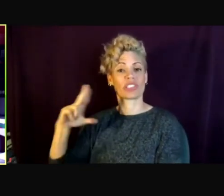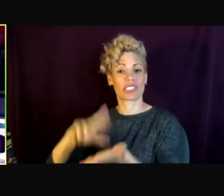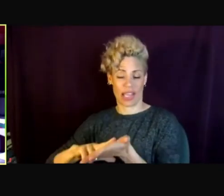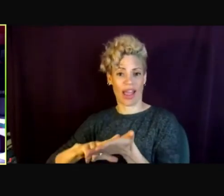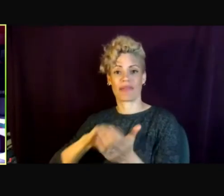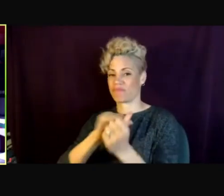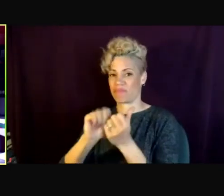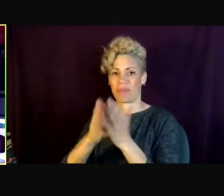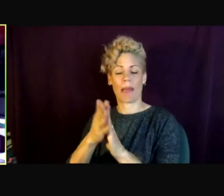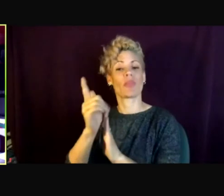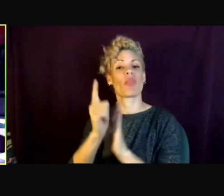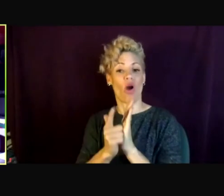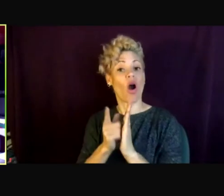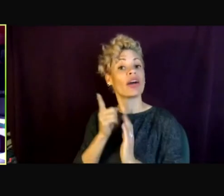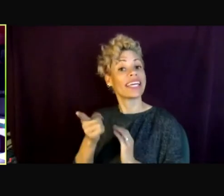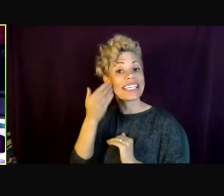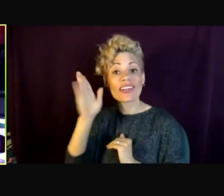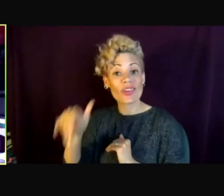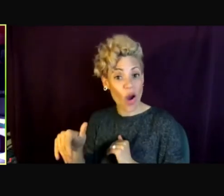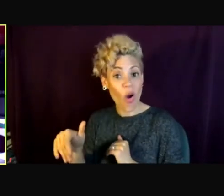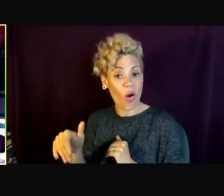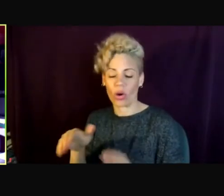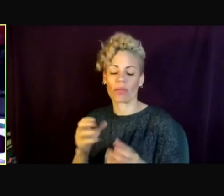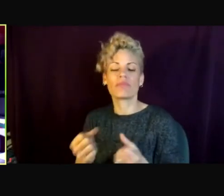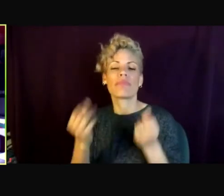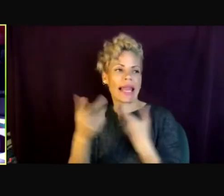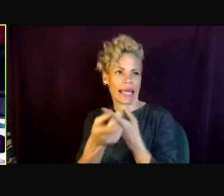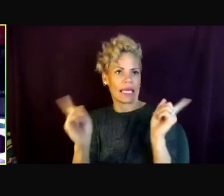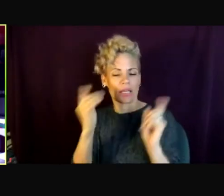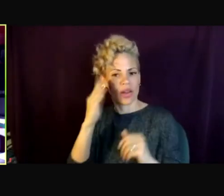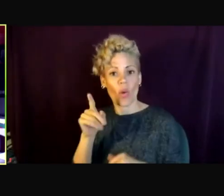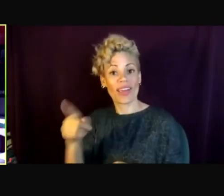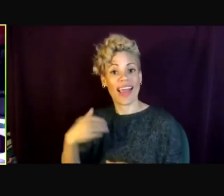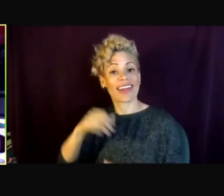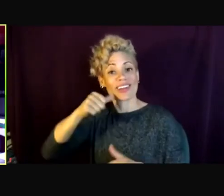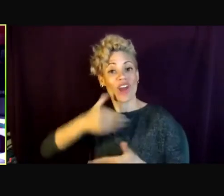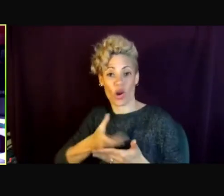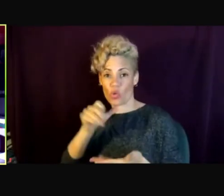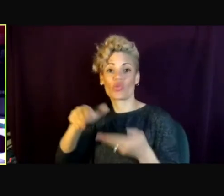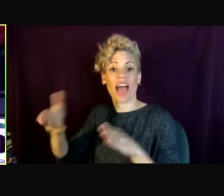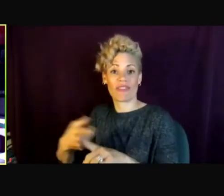he had a daughter who died of a disability early age. So he was very proud